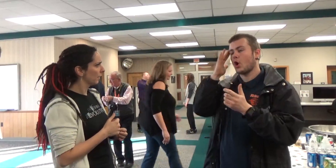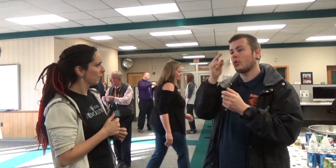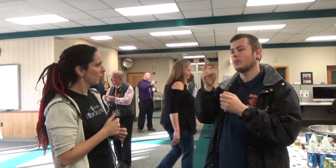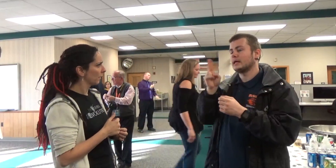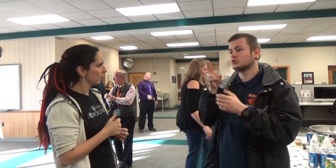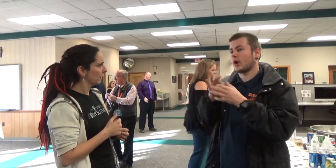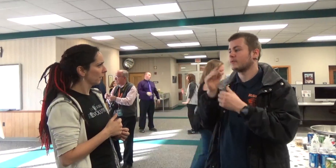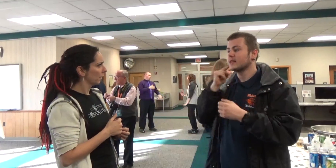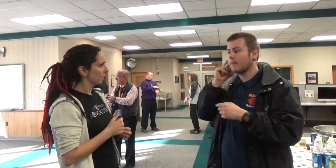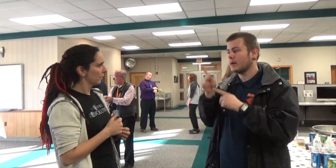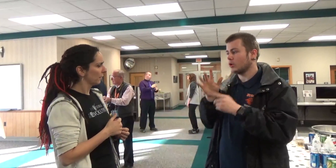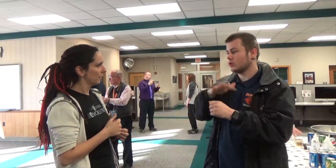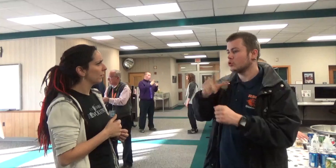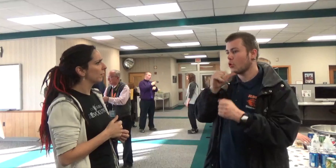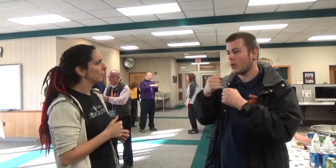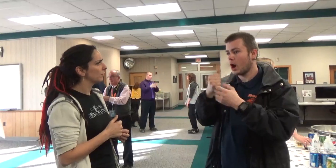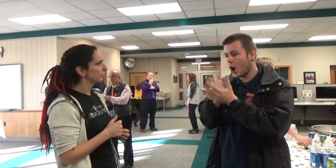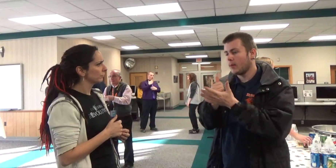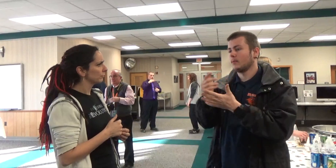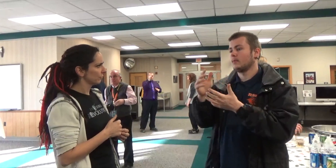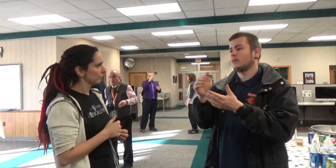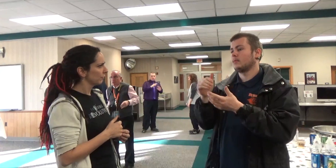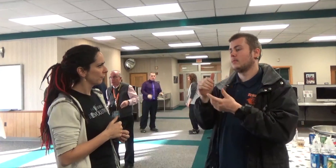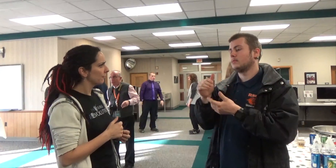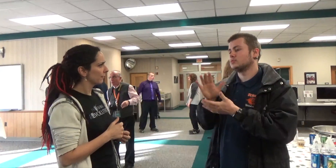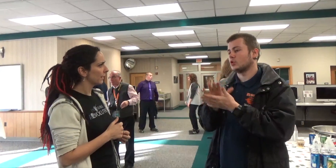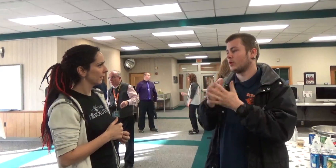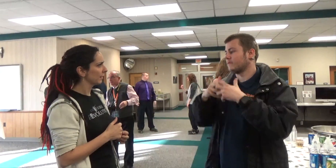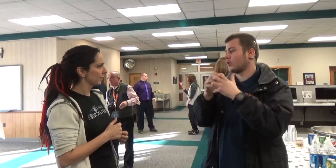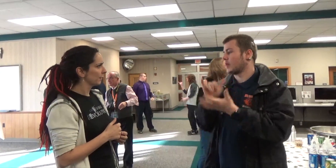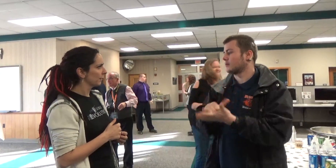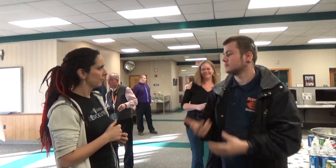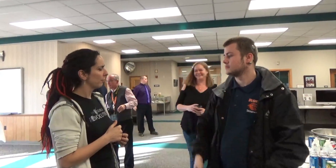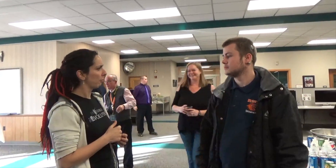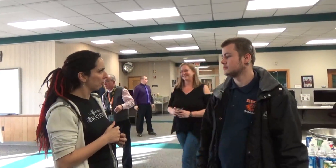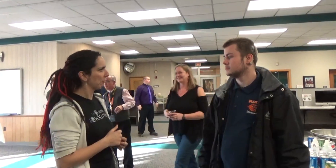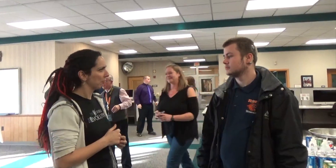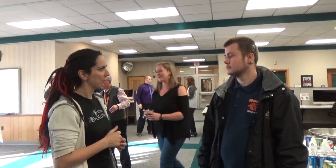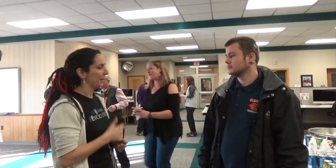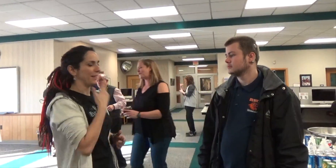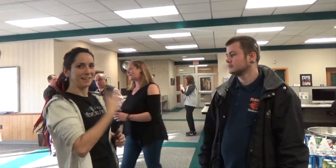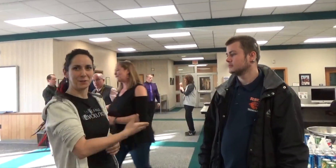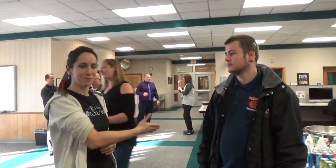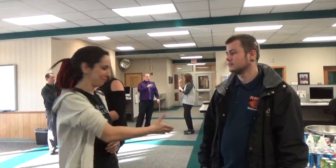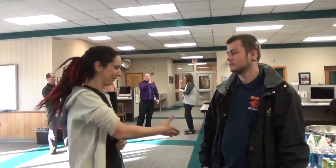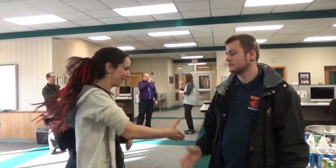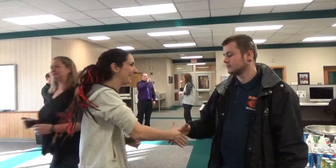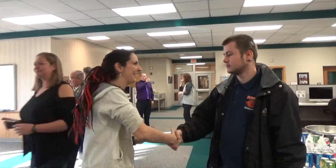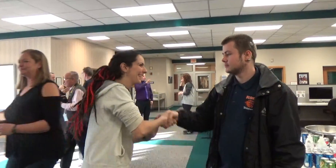so we know the history of the Deaf people who helped found the school. All right. Thank you!